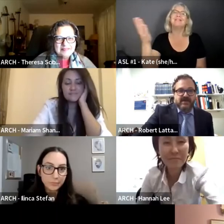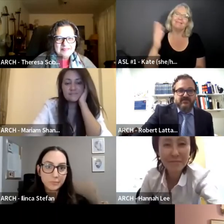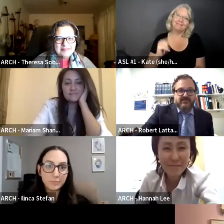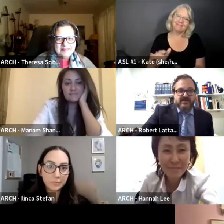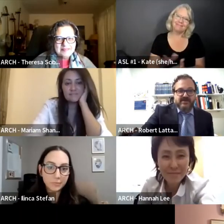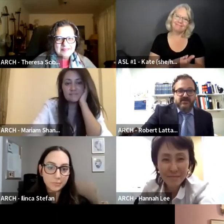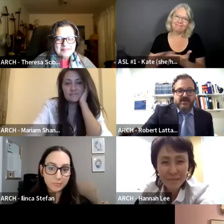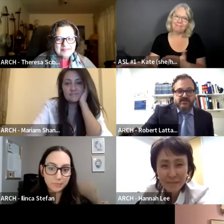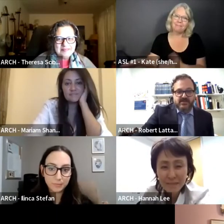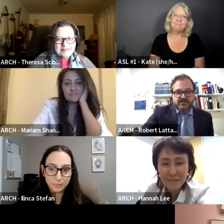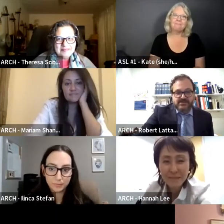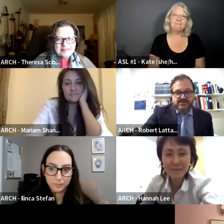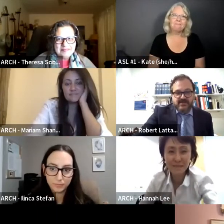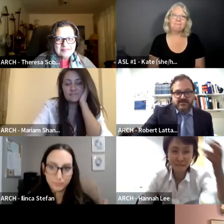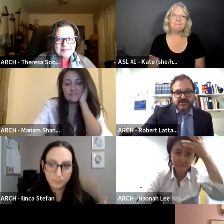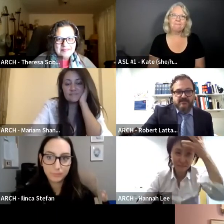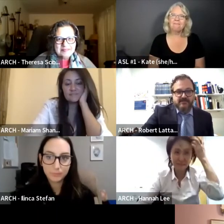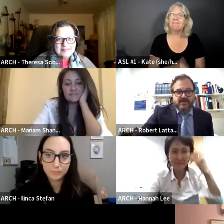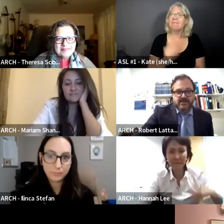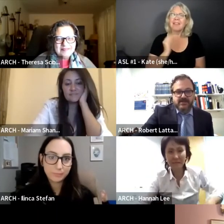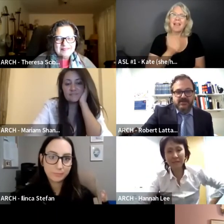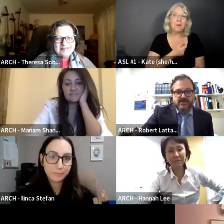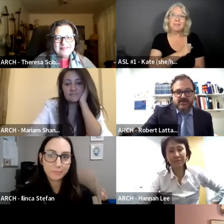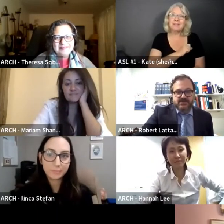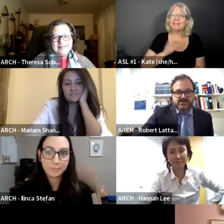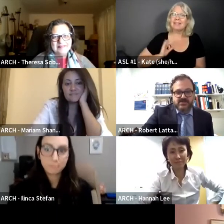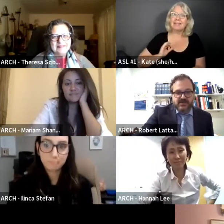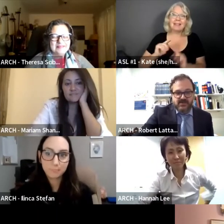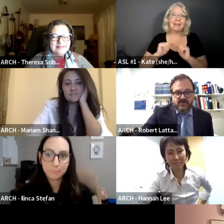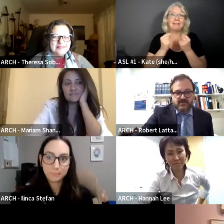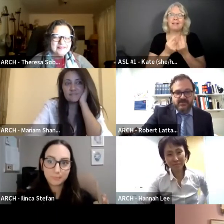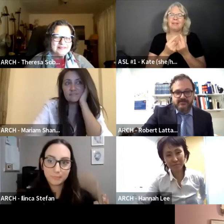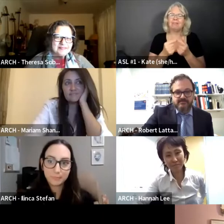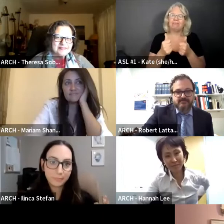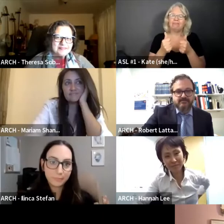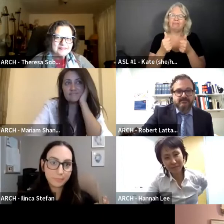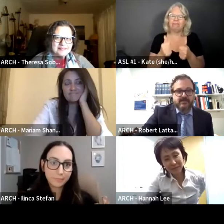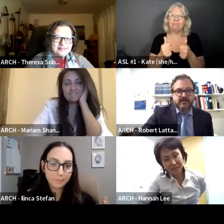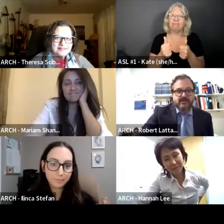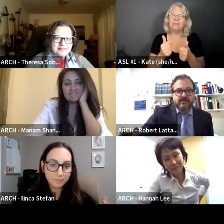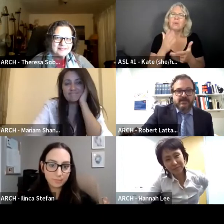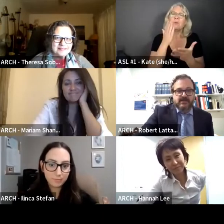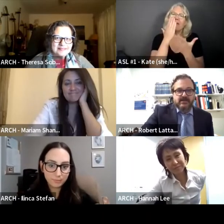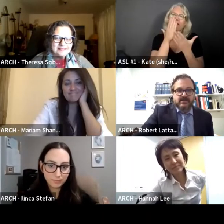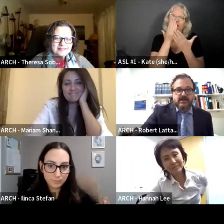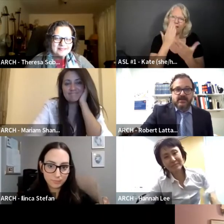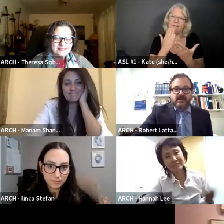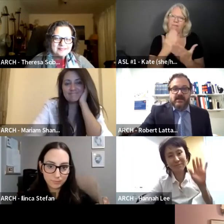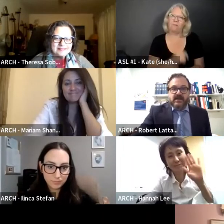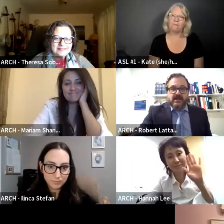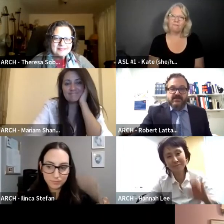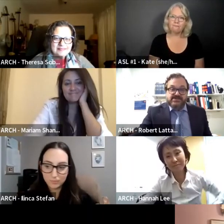WE HAVEN INCREDIBLE STAFF TEAM HERE AT ARCH. THANK YOU, EVERYONE.